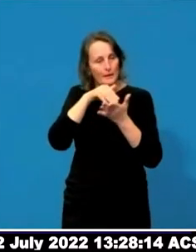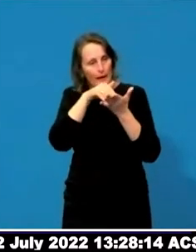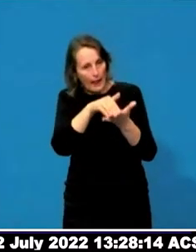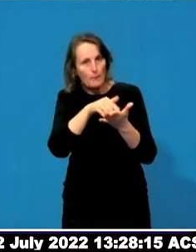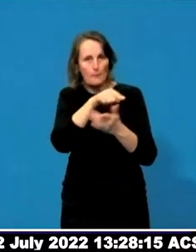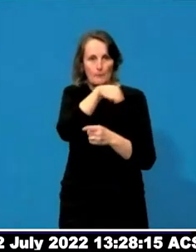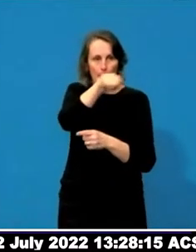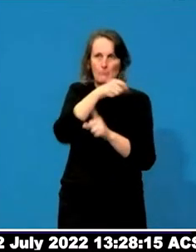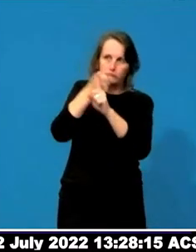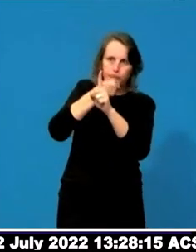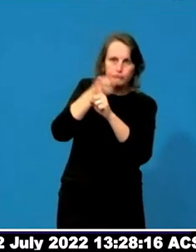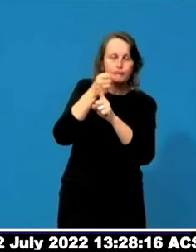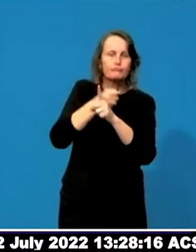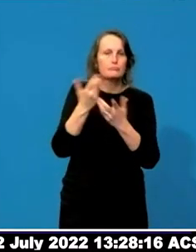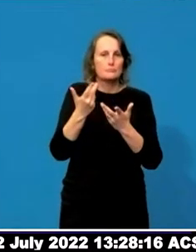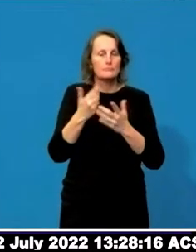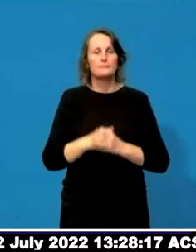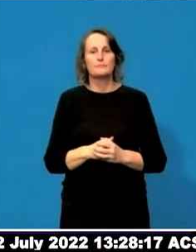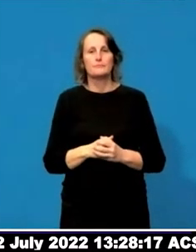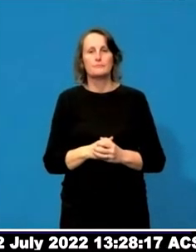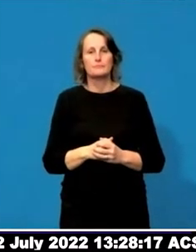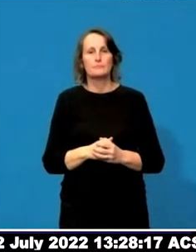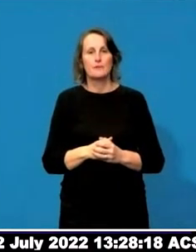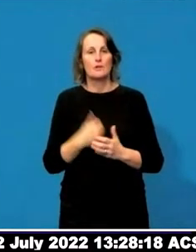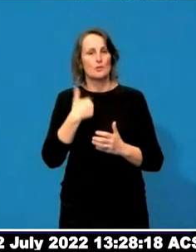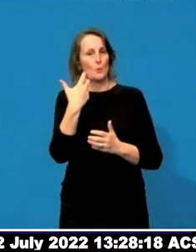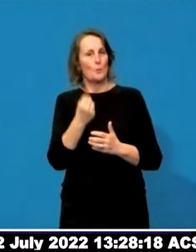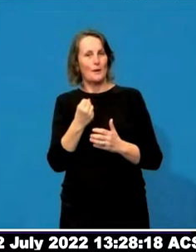and through our integrated carer support services.